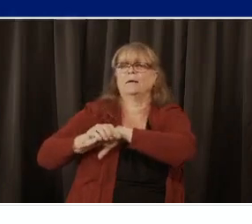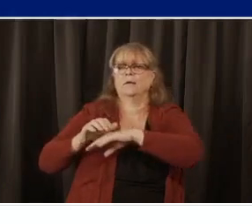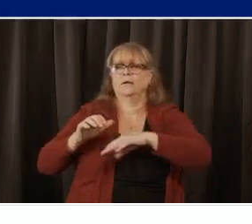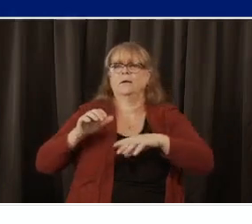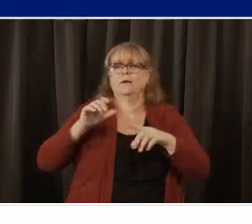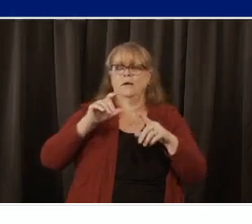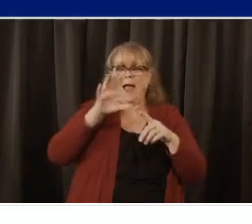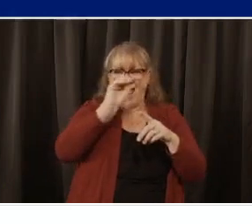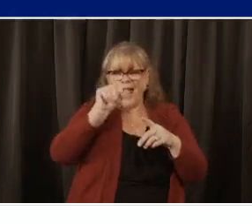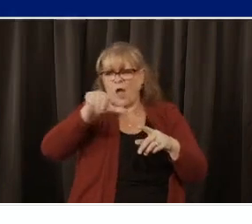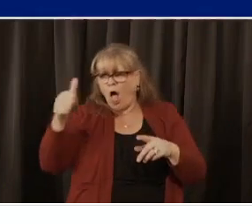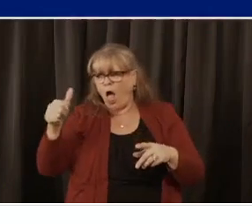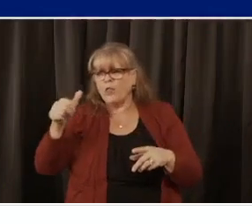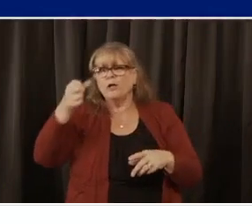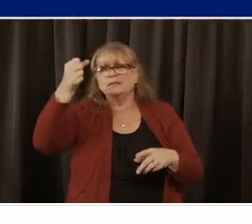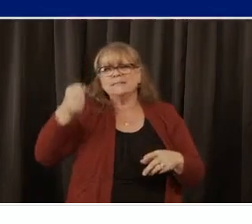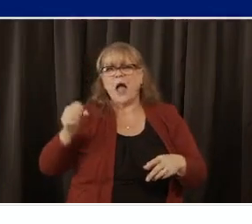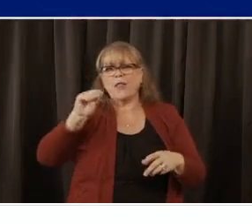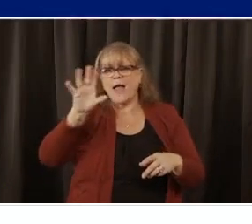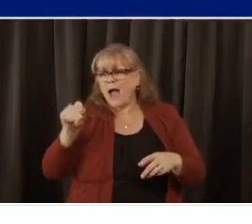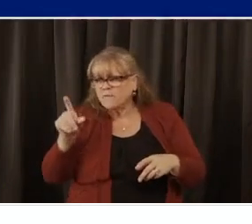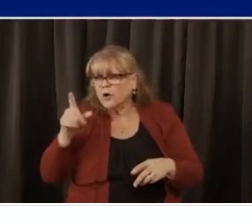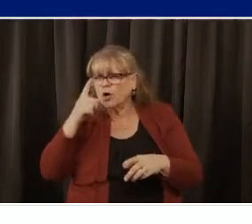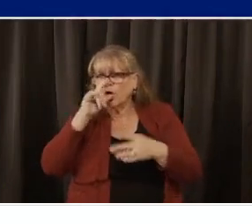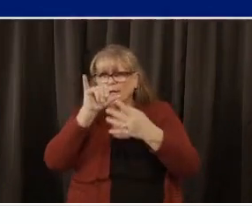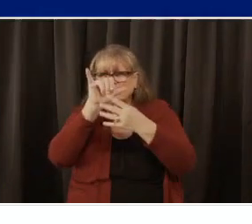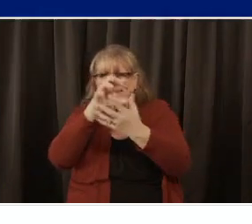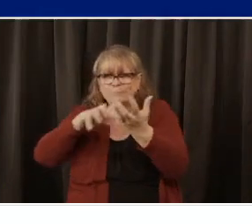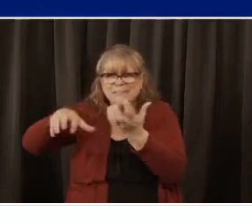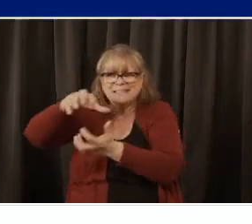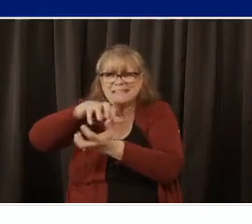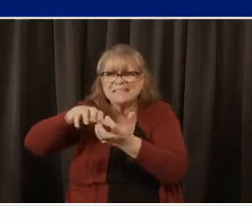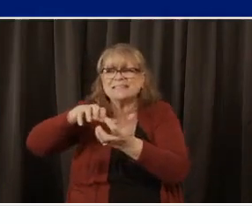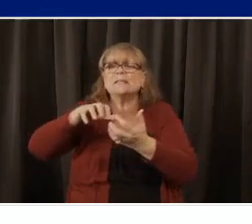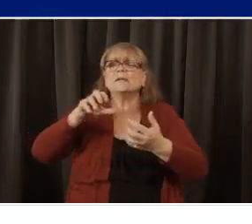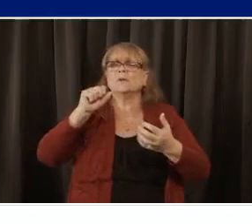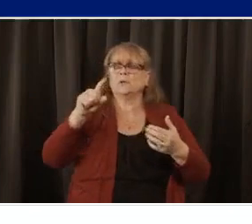decrease effectiveness of some antibody treatments, risk of reinfection and we've